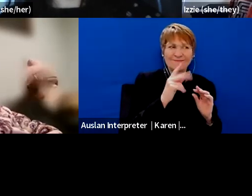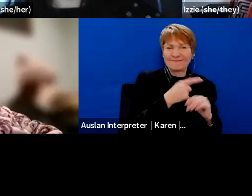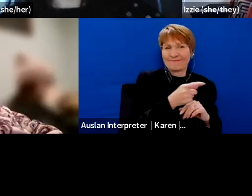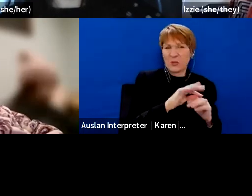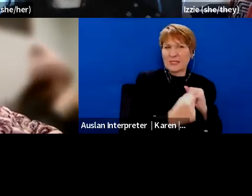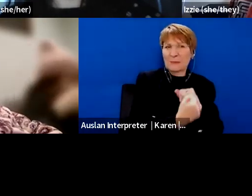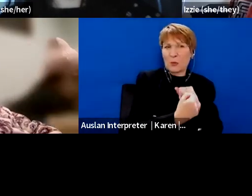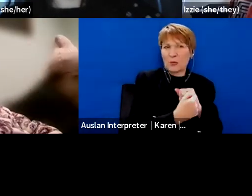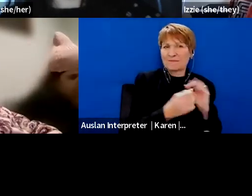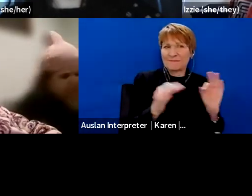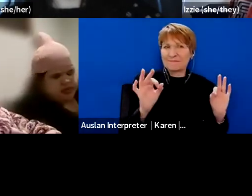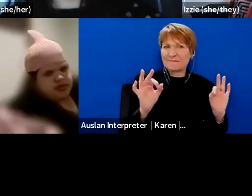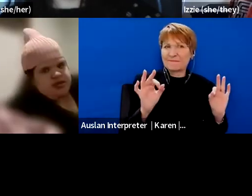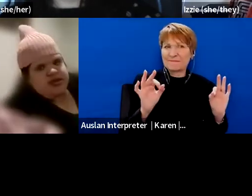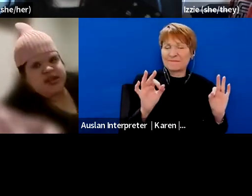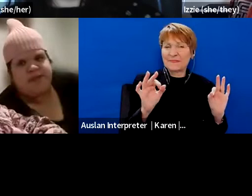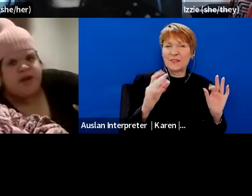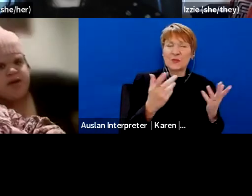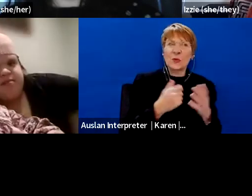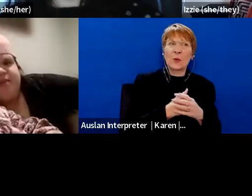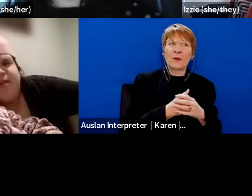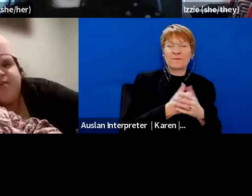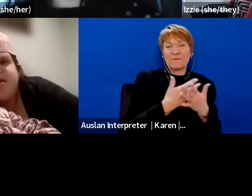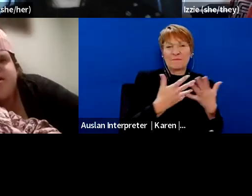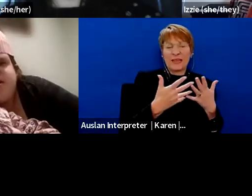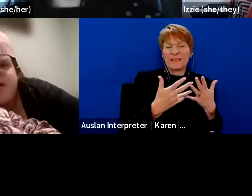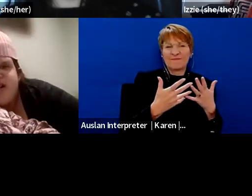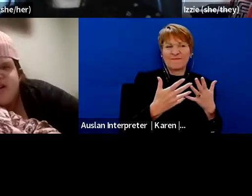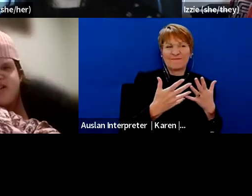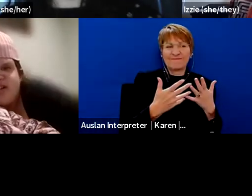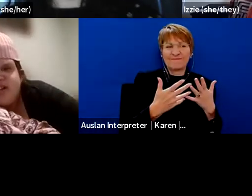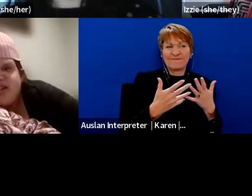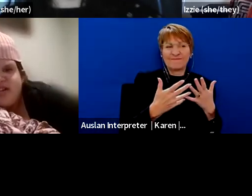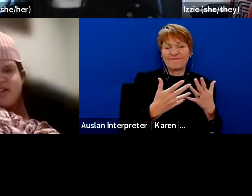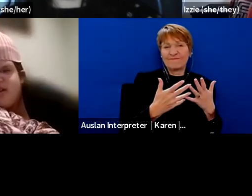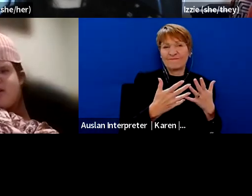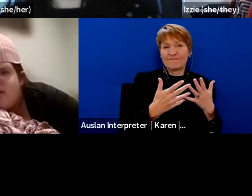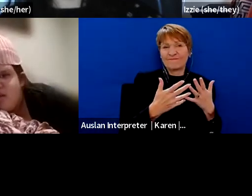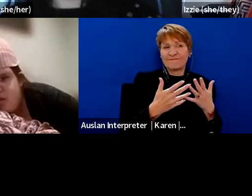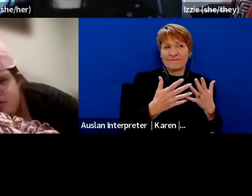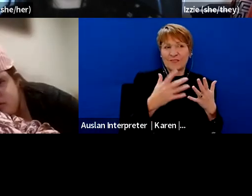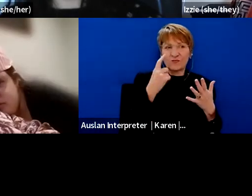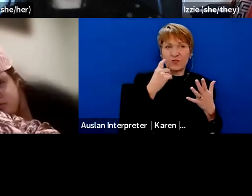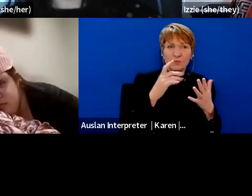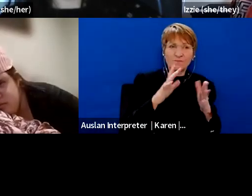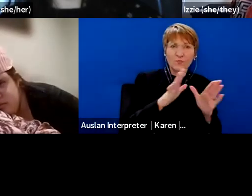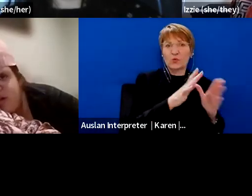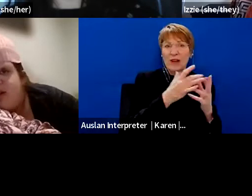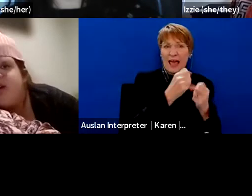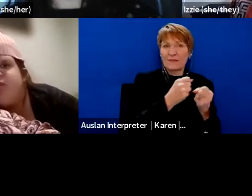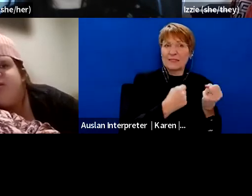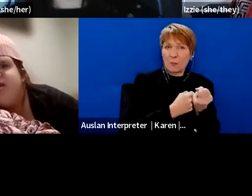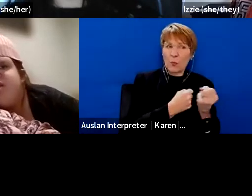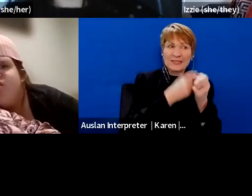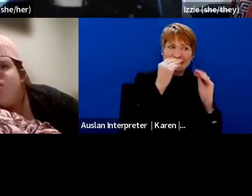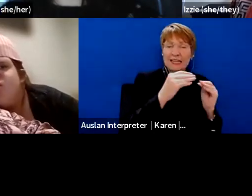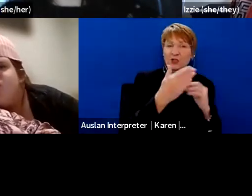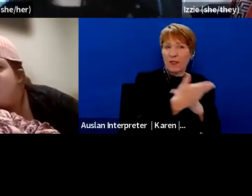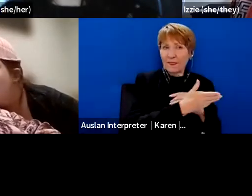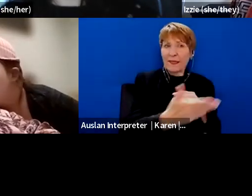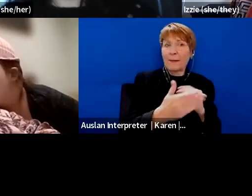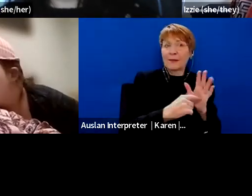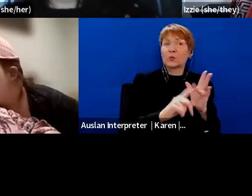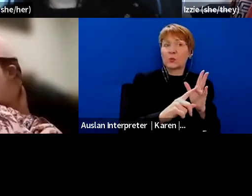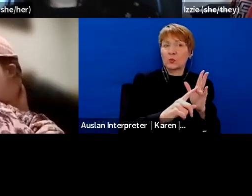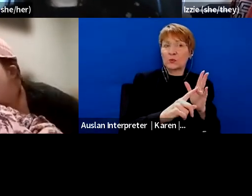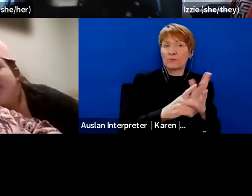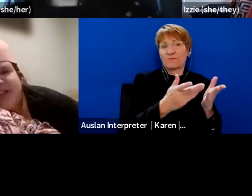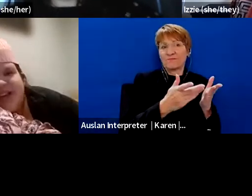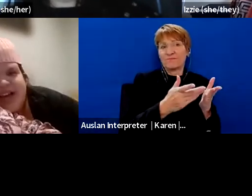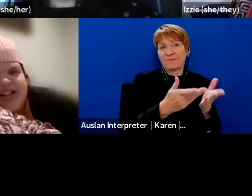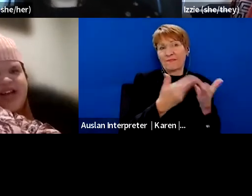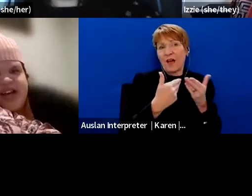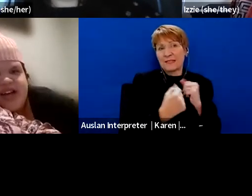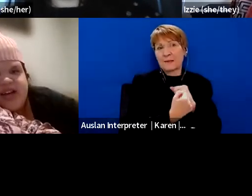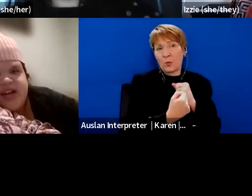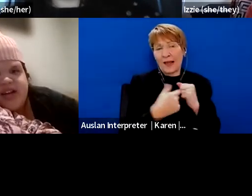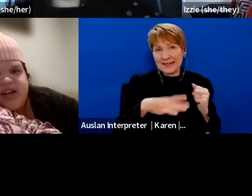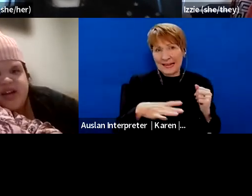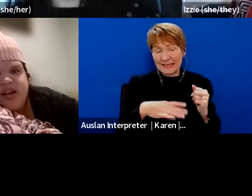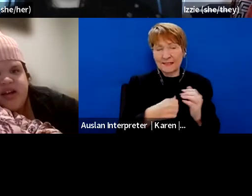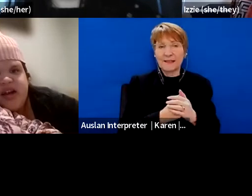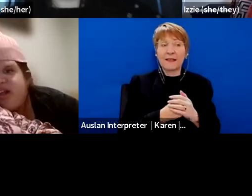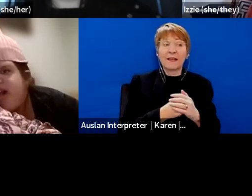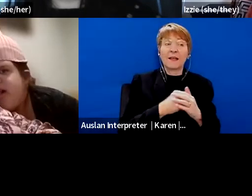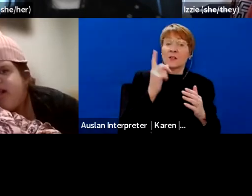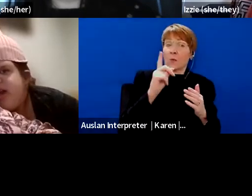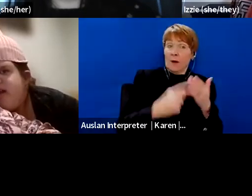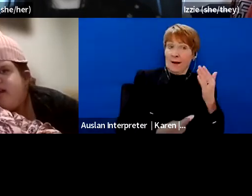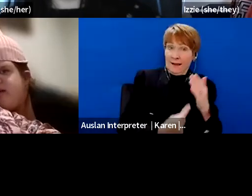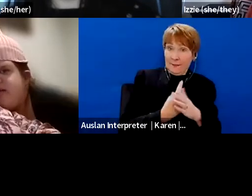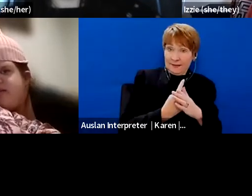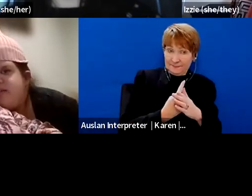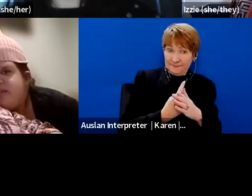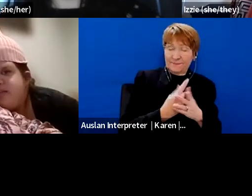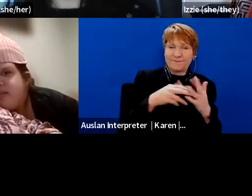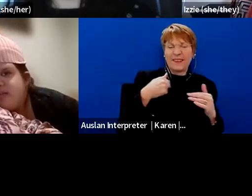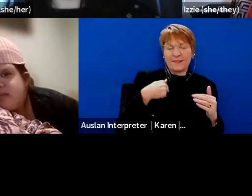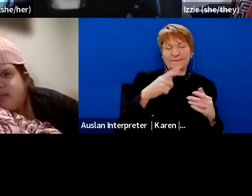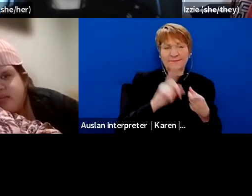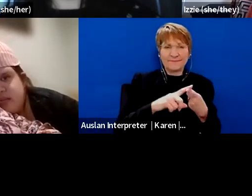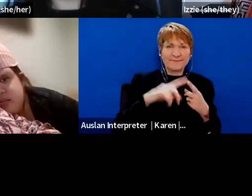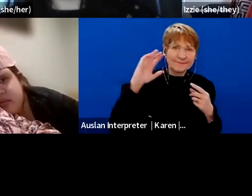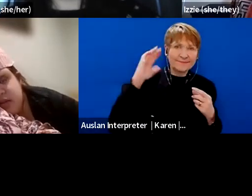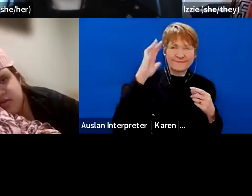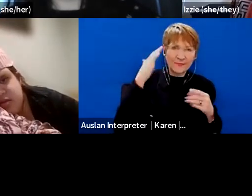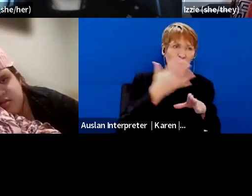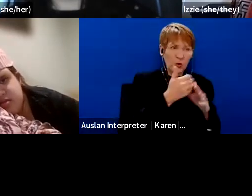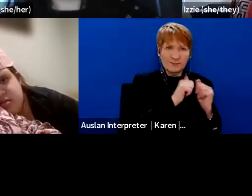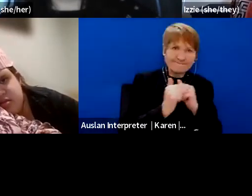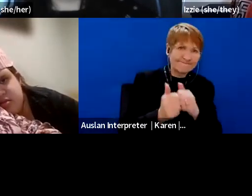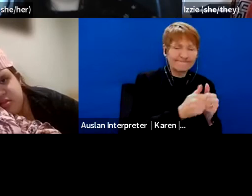you know it was really a big switch and a big push to have that support in there and to kind of teach the girls how to surprise support for their name, whoever the result or of just having that perseverance and working as a team we've been able to have